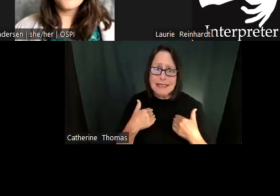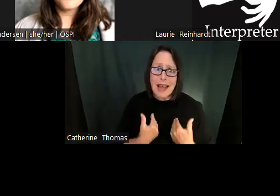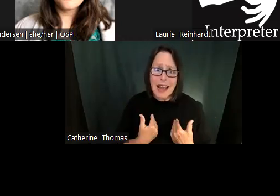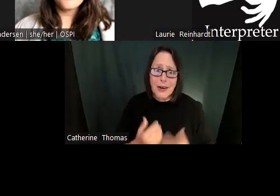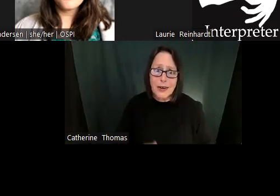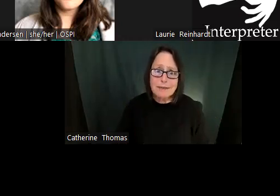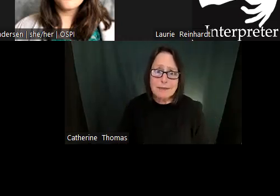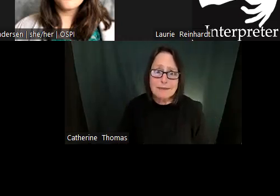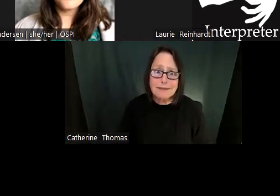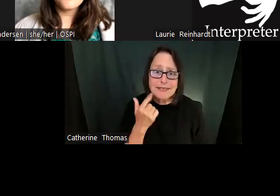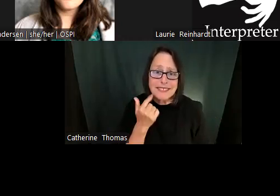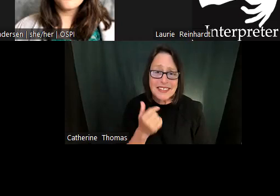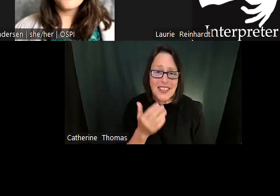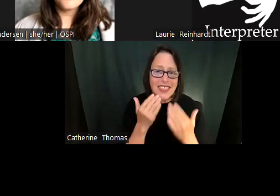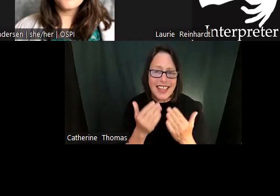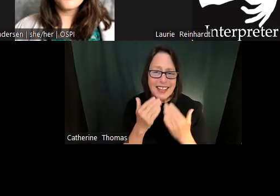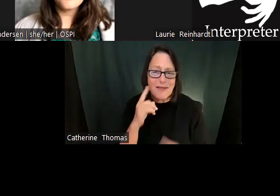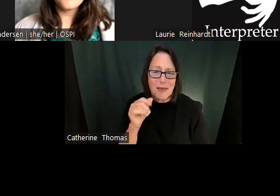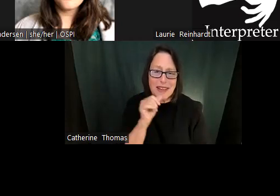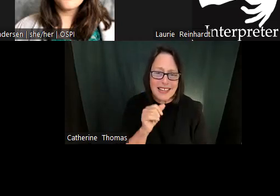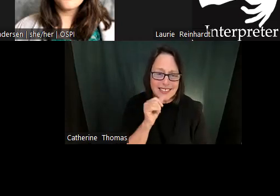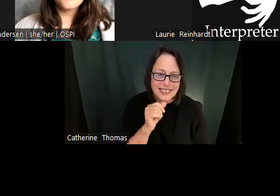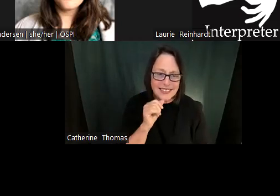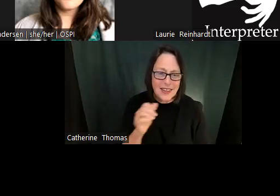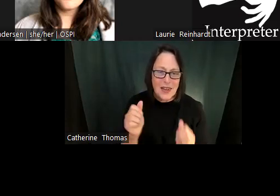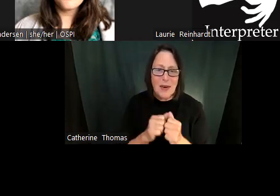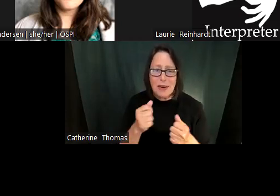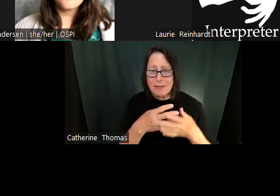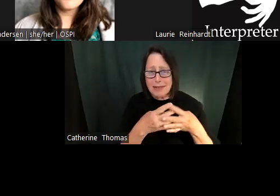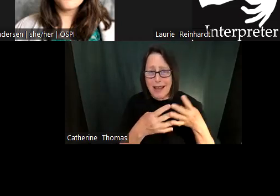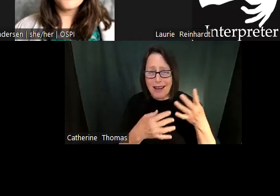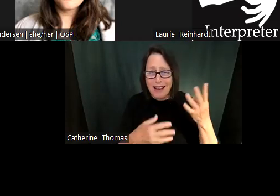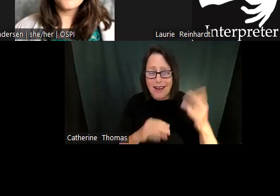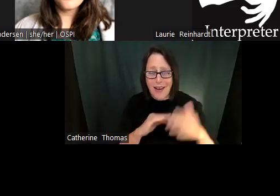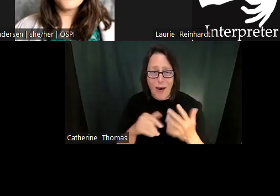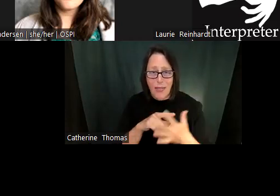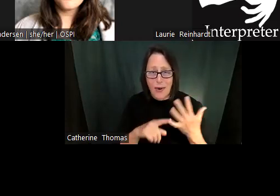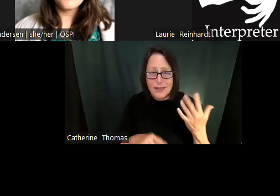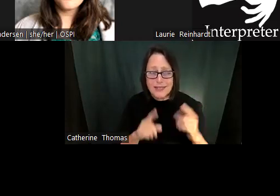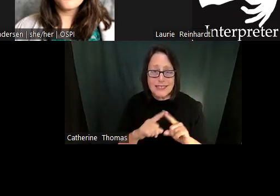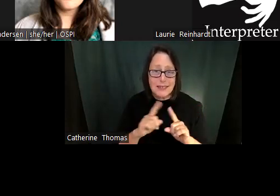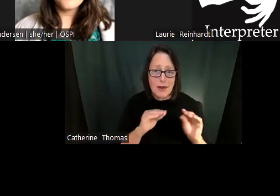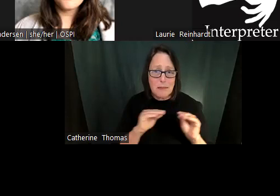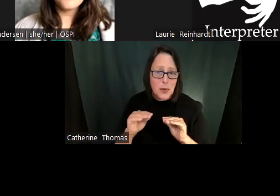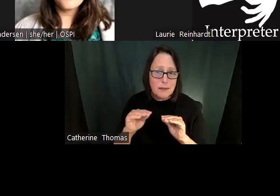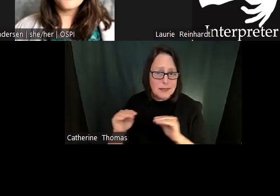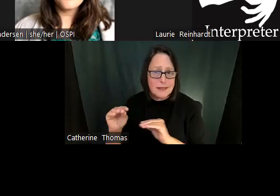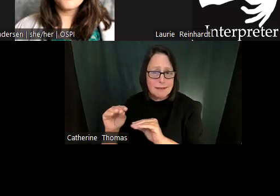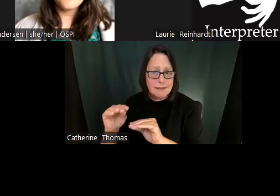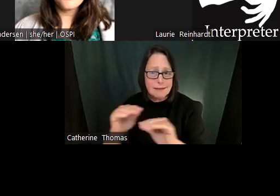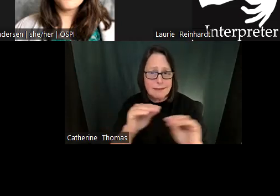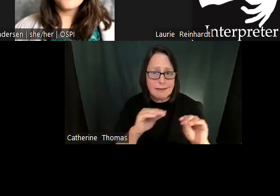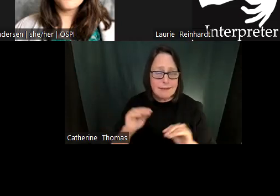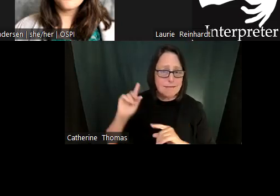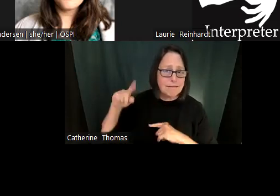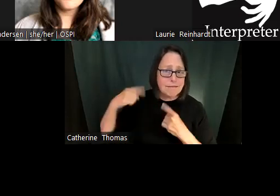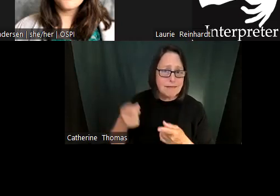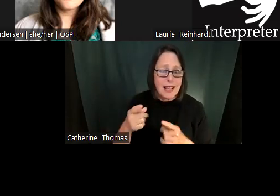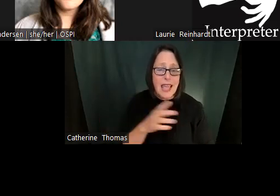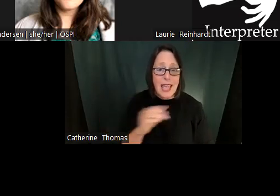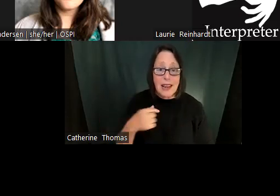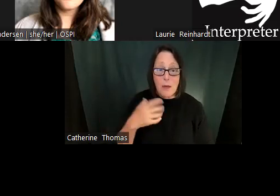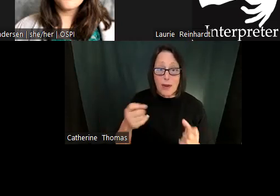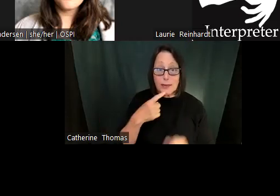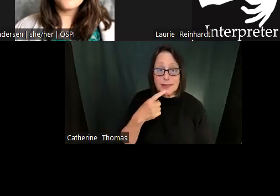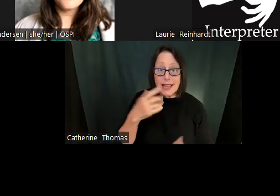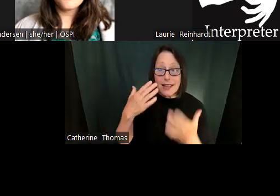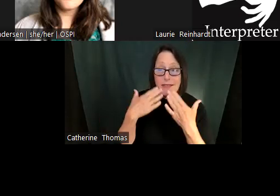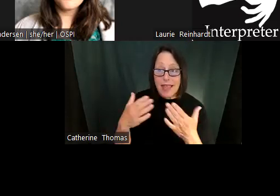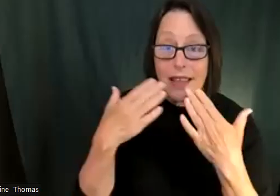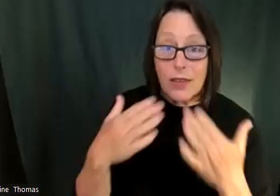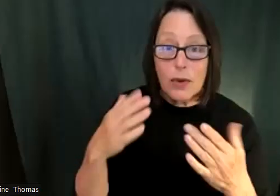Hi there. Thank you so much. Listening to that intro. I just, yeah, kinda made me a little bit tired.